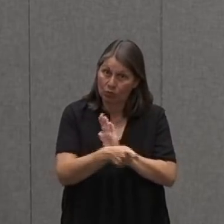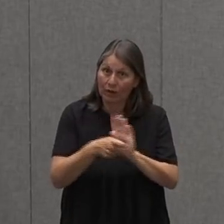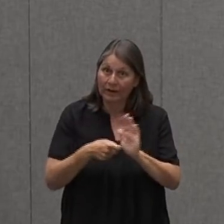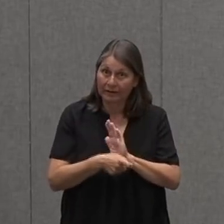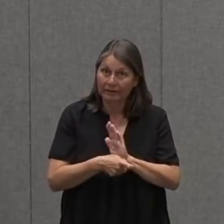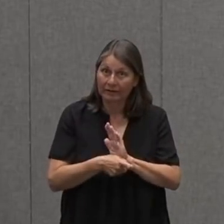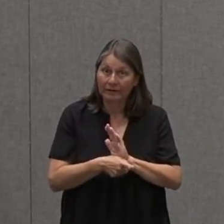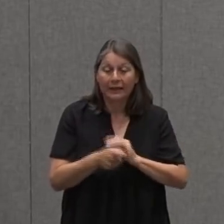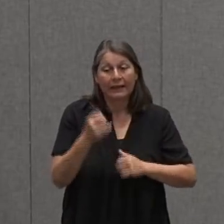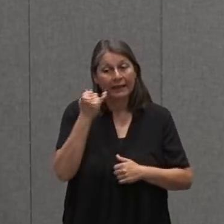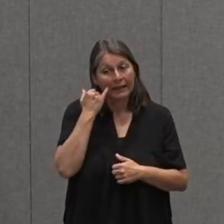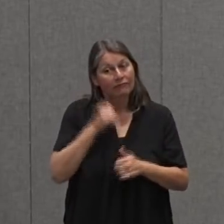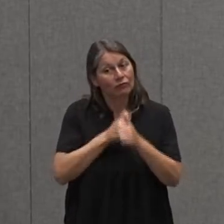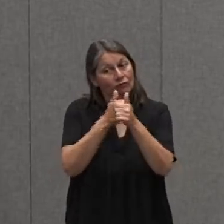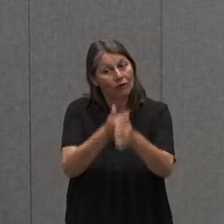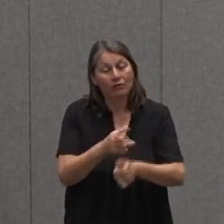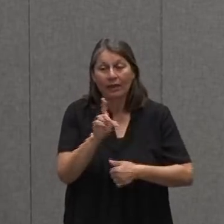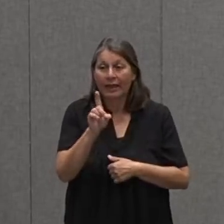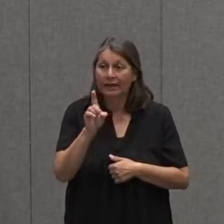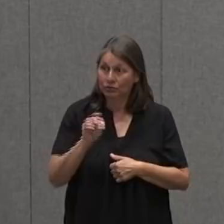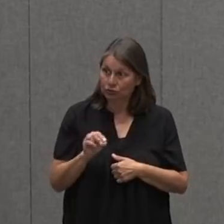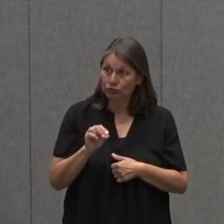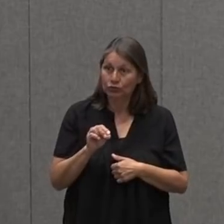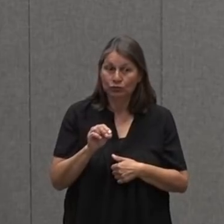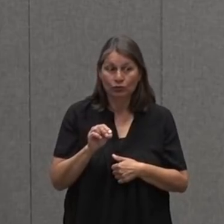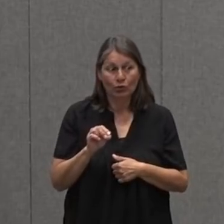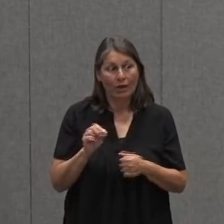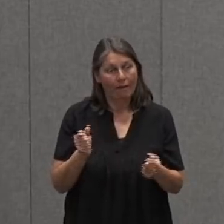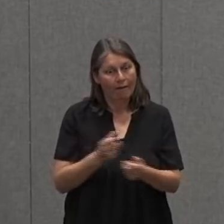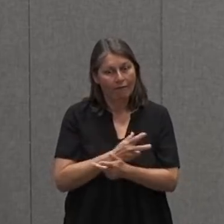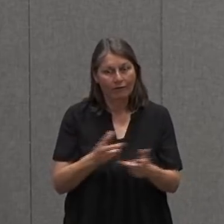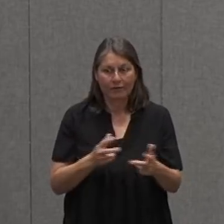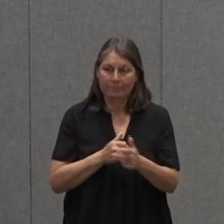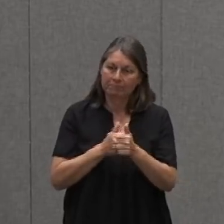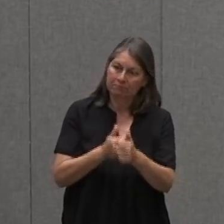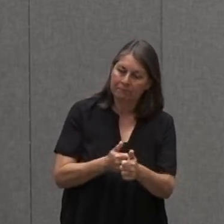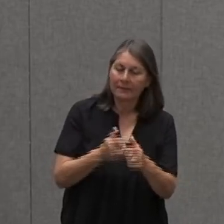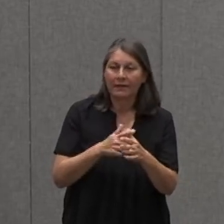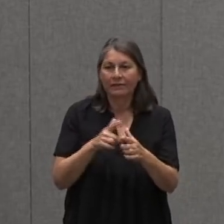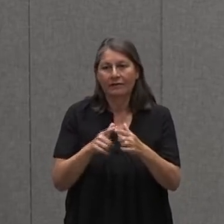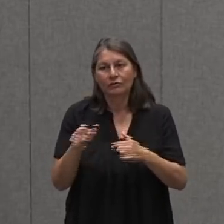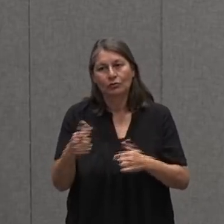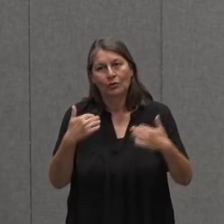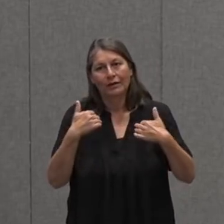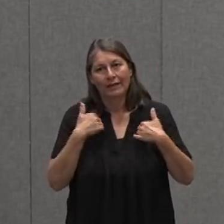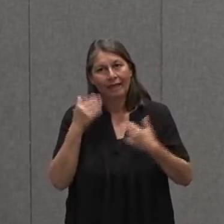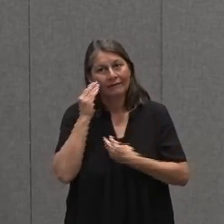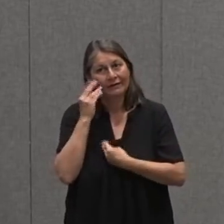then you will end up with your very own informational report on a topic that you're interested in.